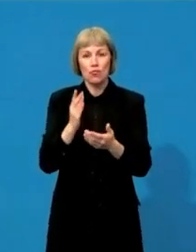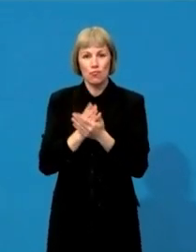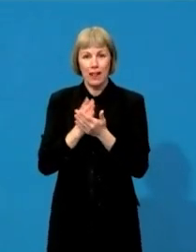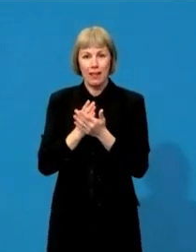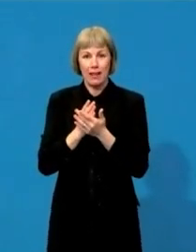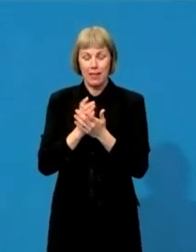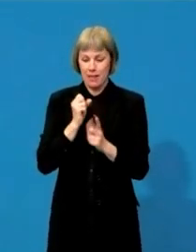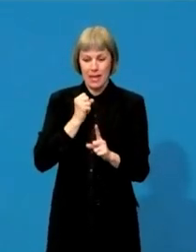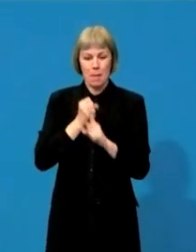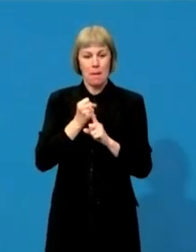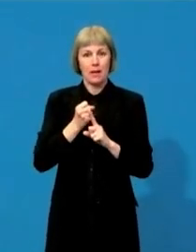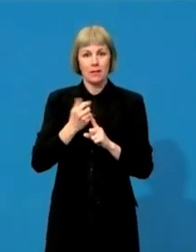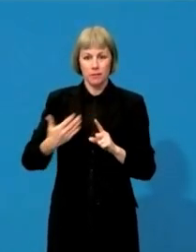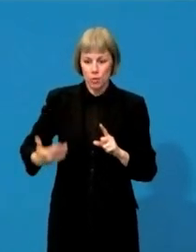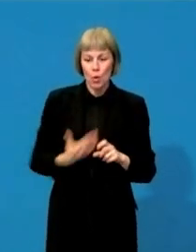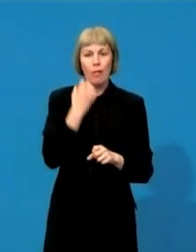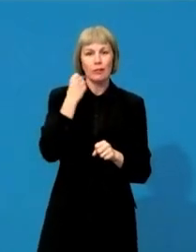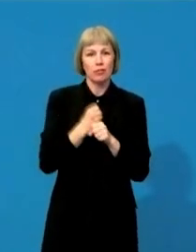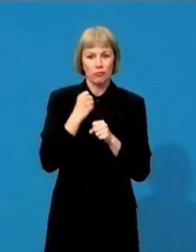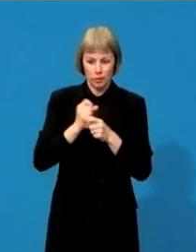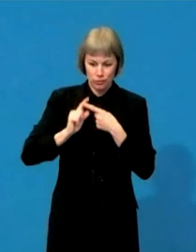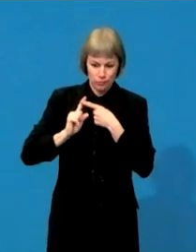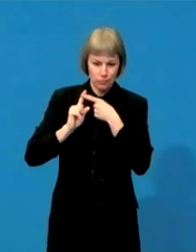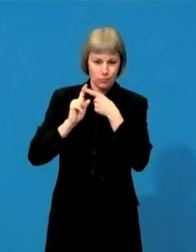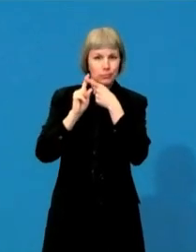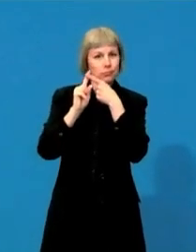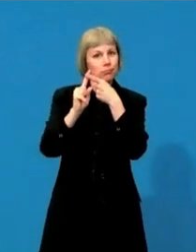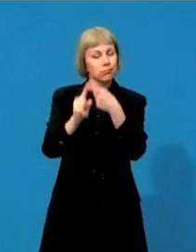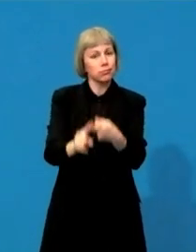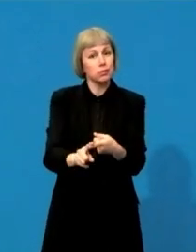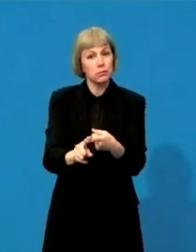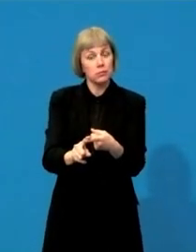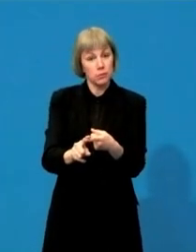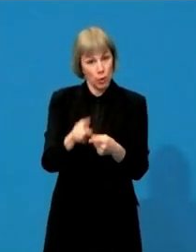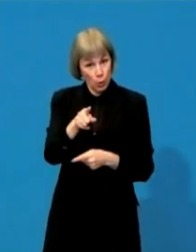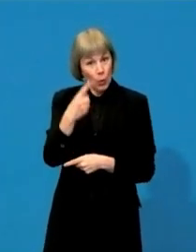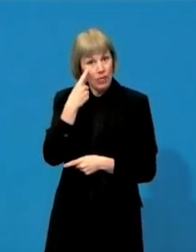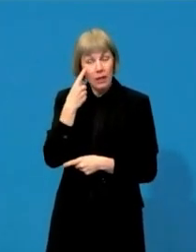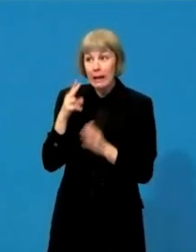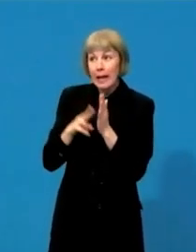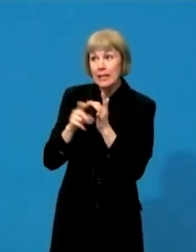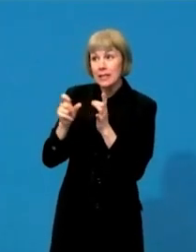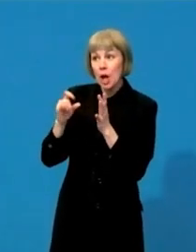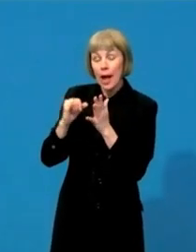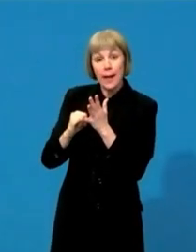Do you think the NDIS should be paying particular attention to those families